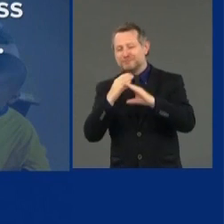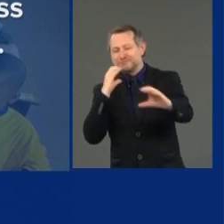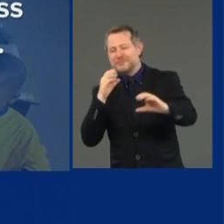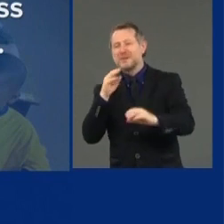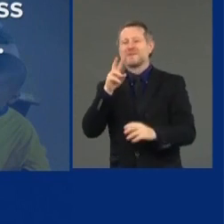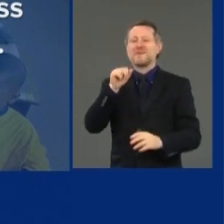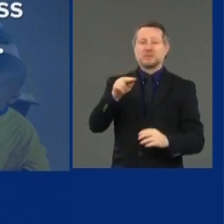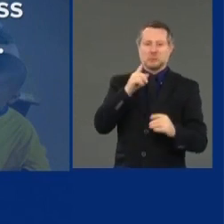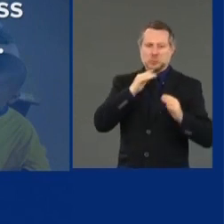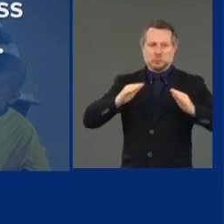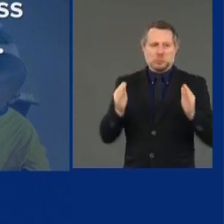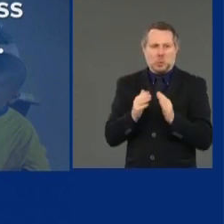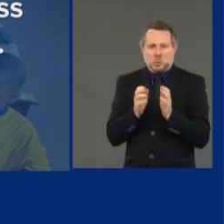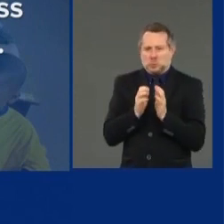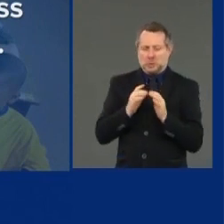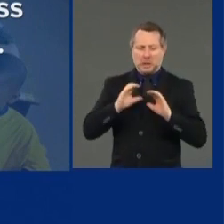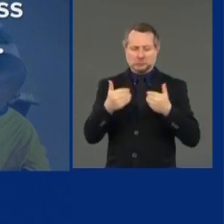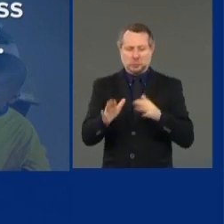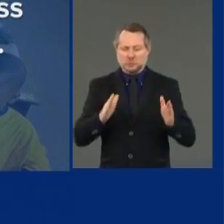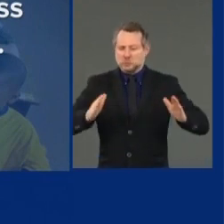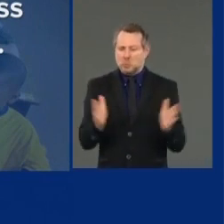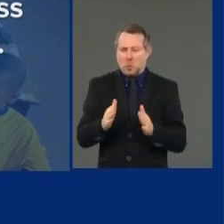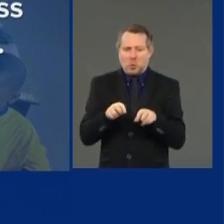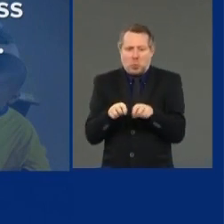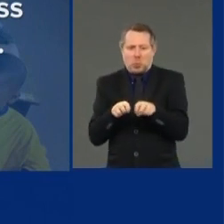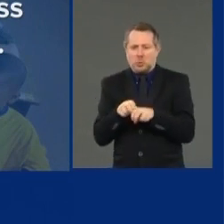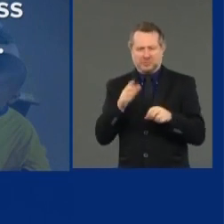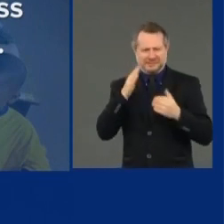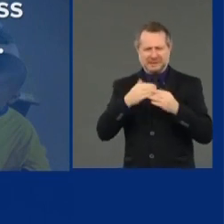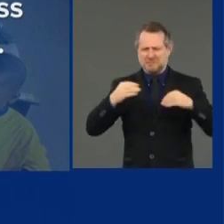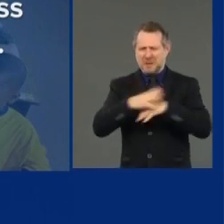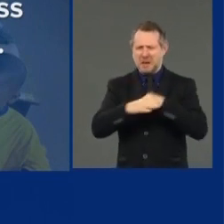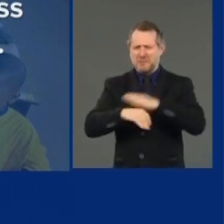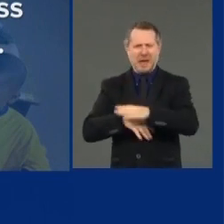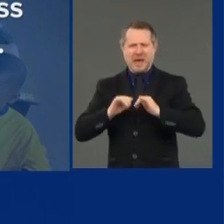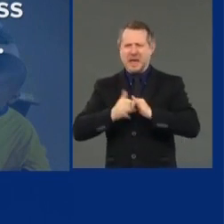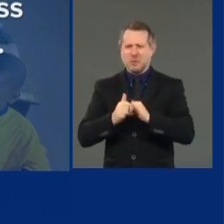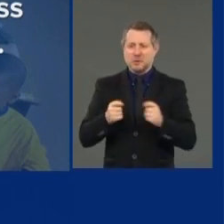THEY ARE ON BUSES, THEY ARE IN